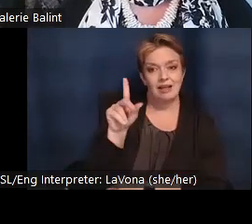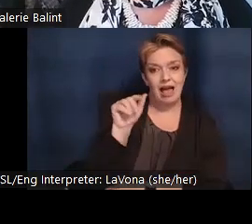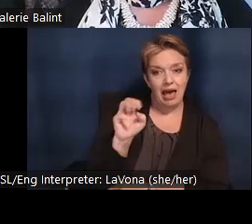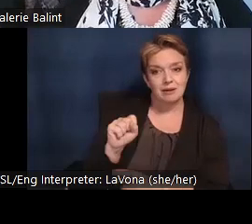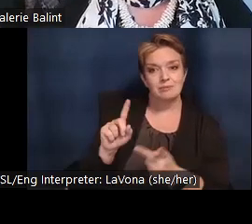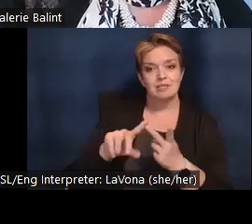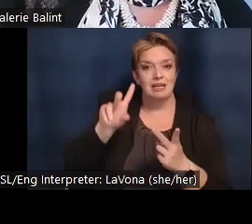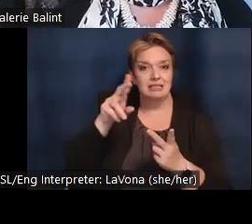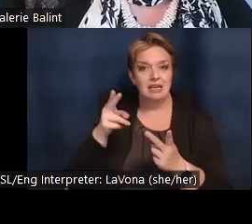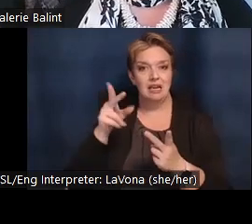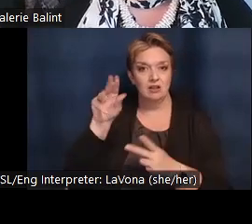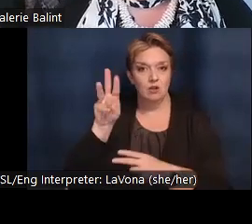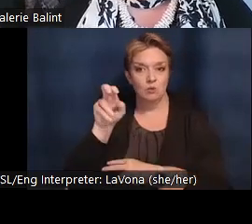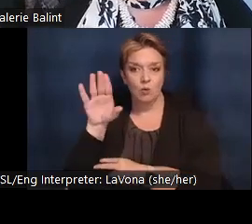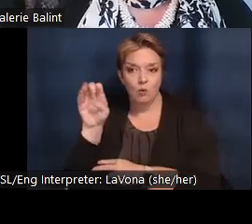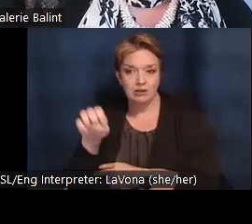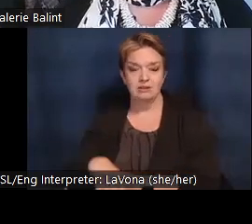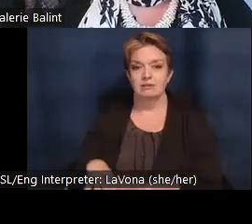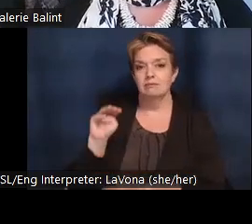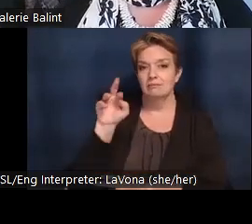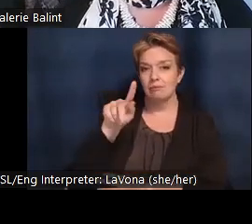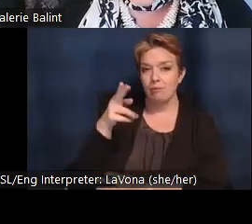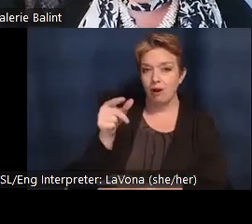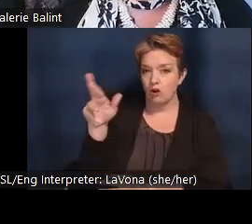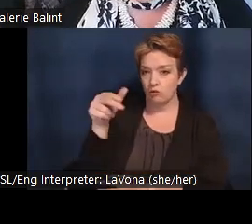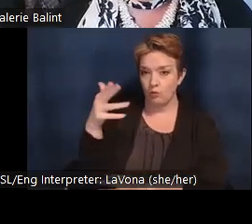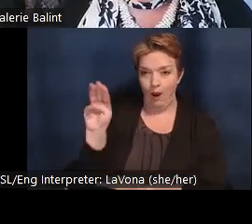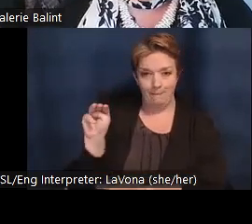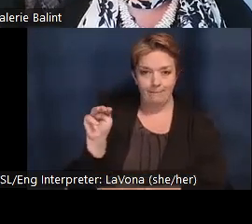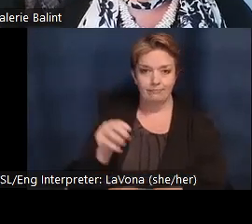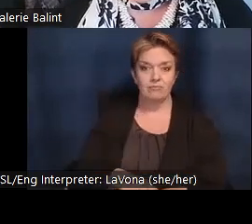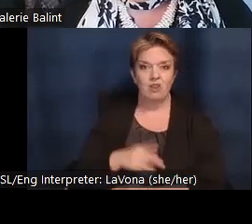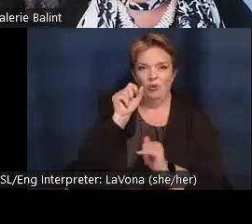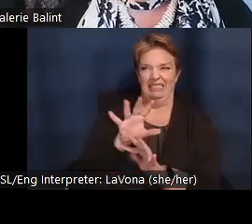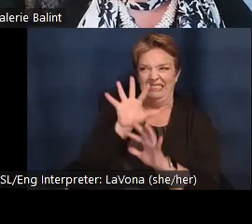Book the third floor solarium room and enjoy breathtaking views of Taos Mountain,